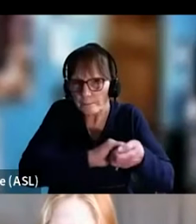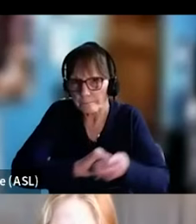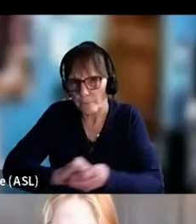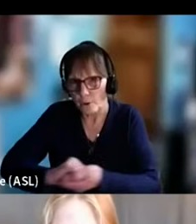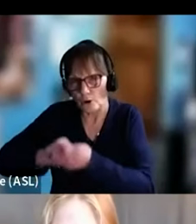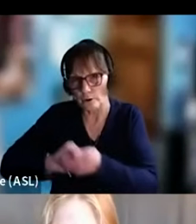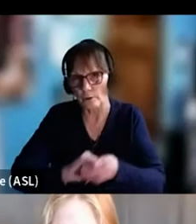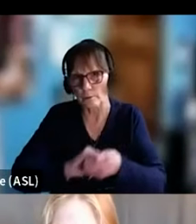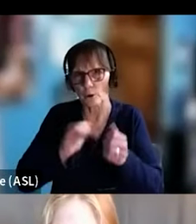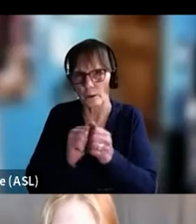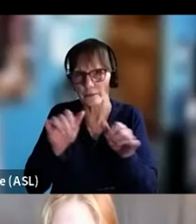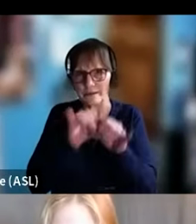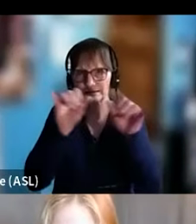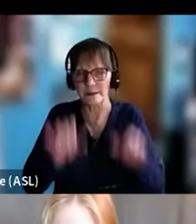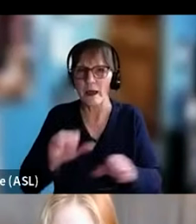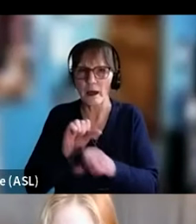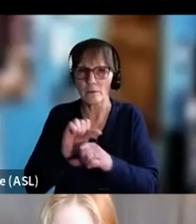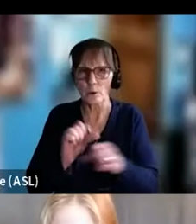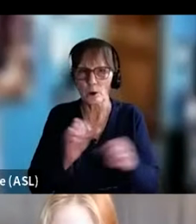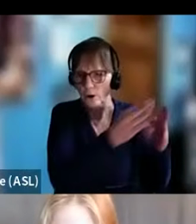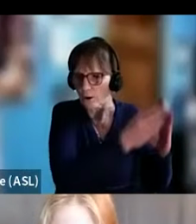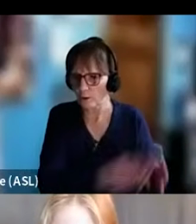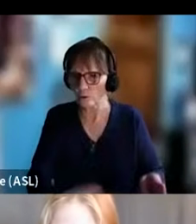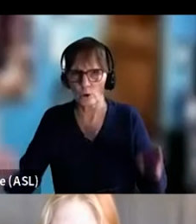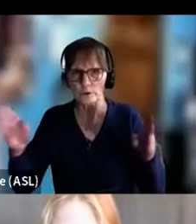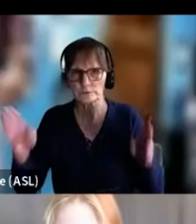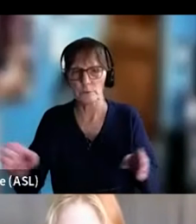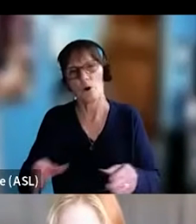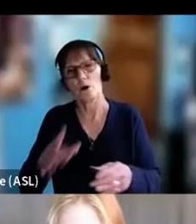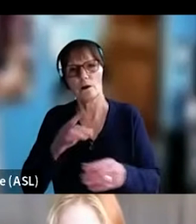How do we work well across the homeless service system and the departments of aging?